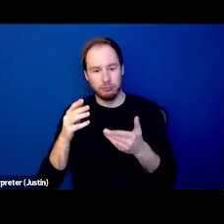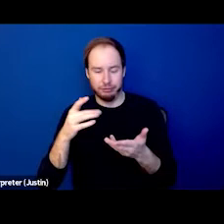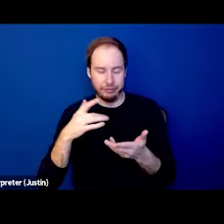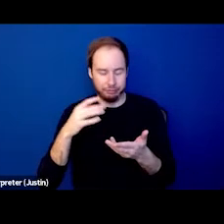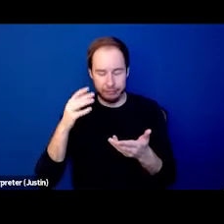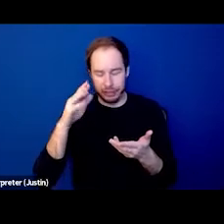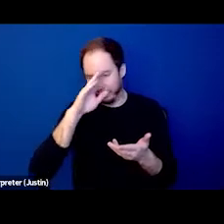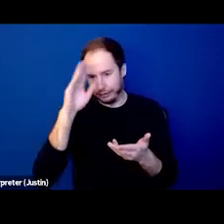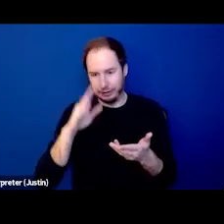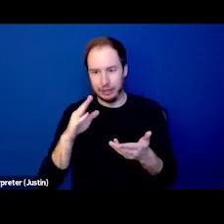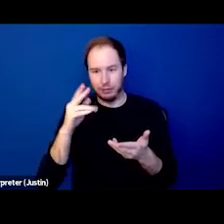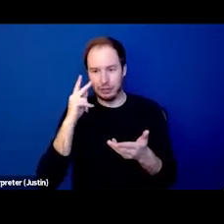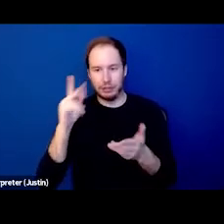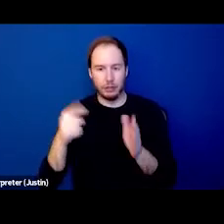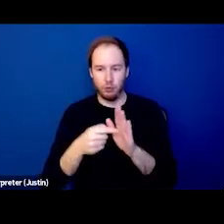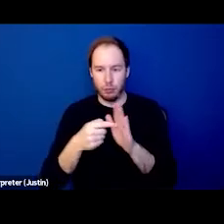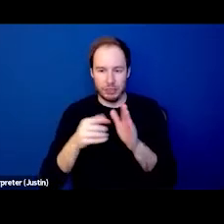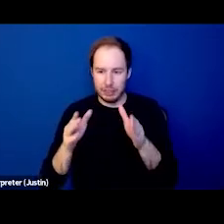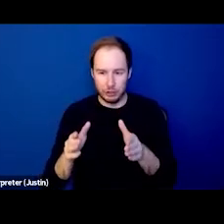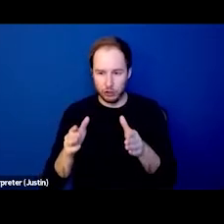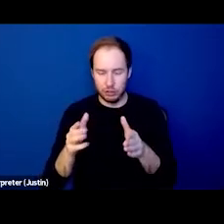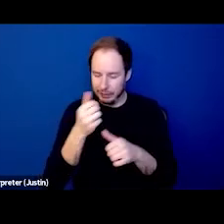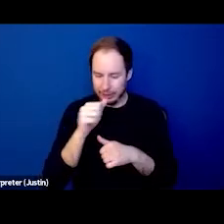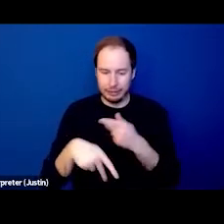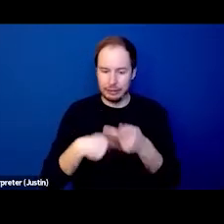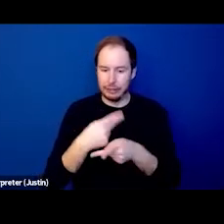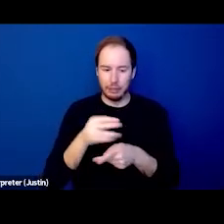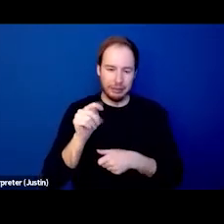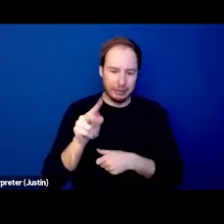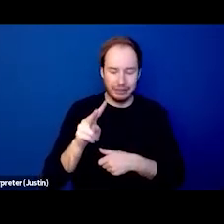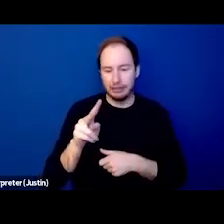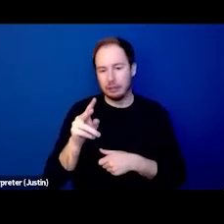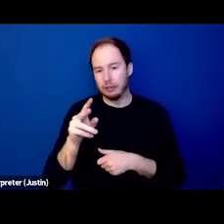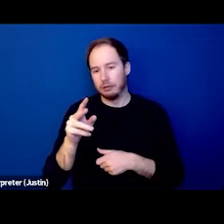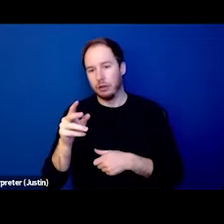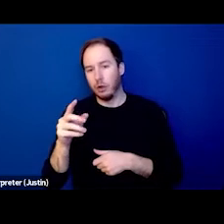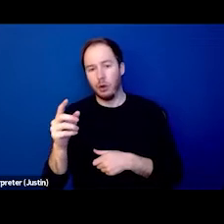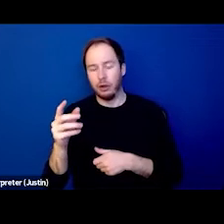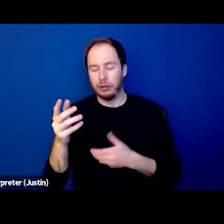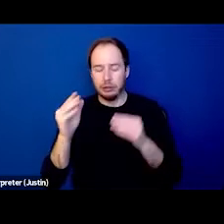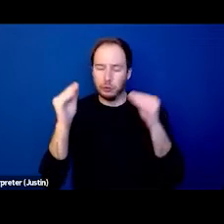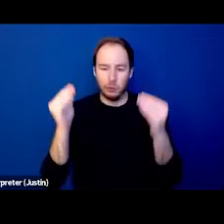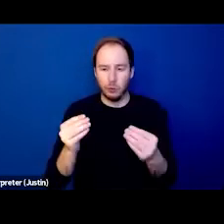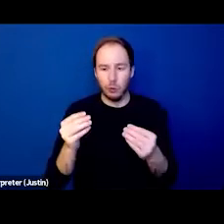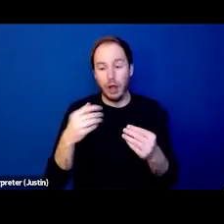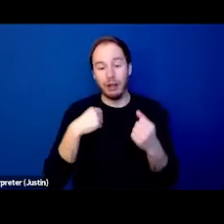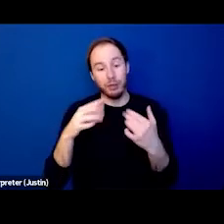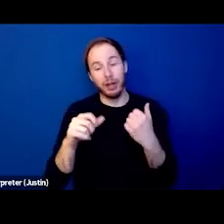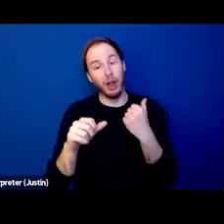in any form of media, other than like harmful imagery and mascots.